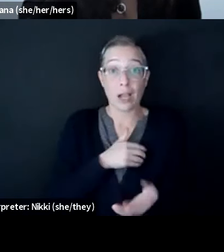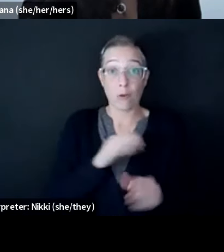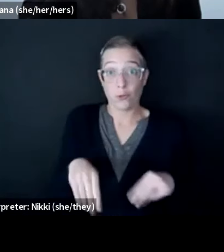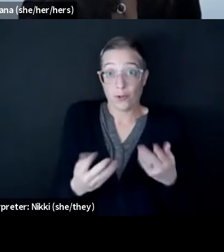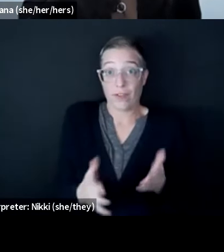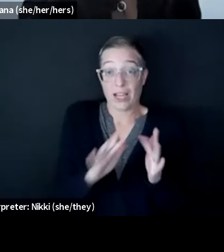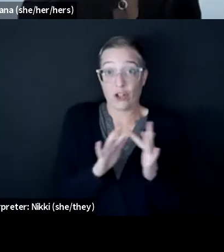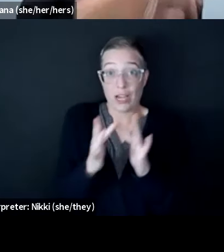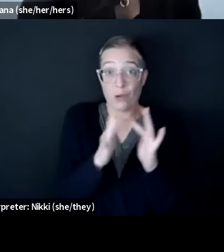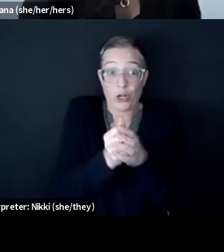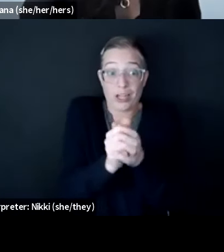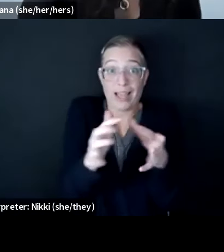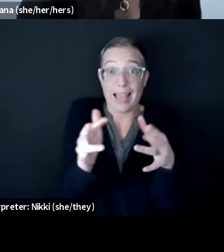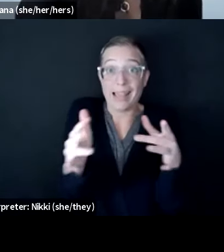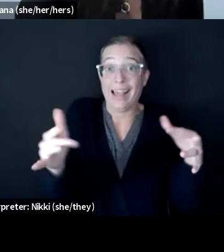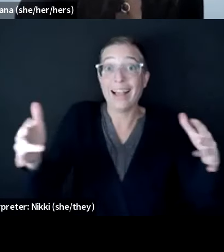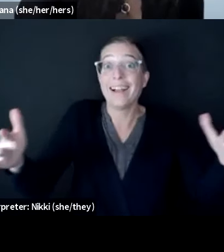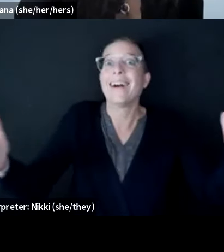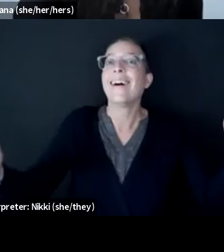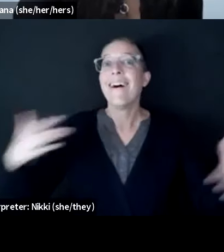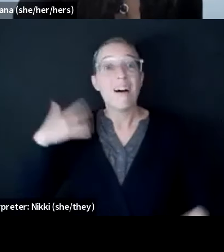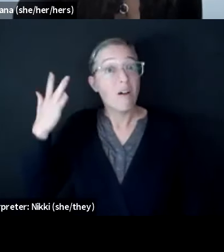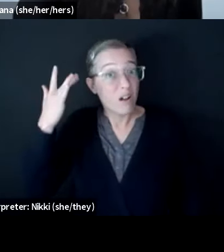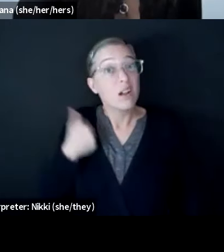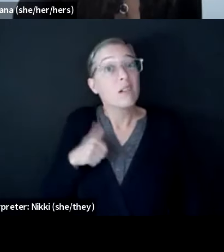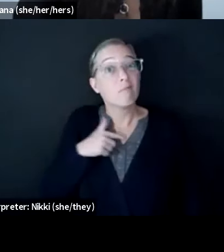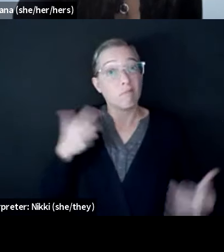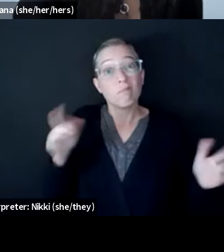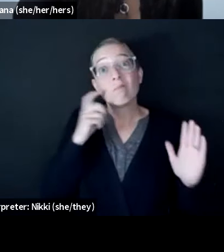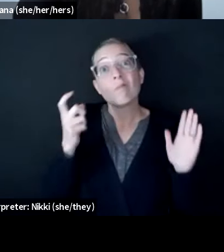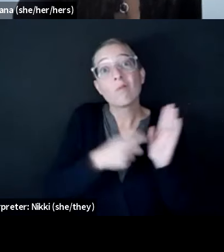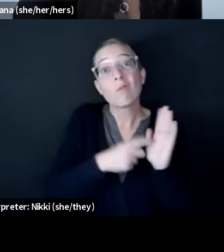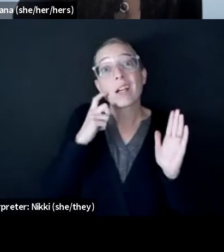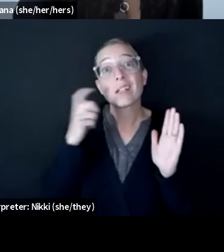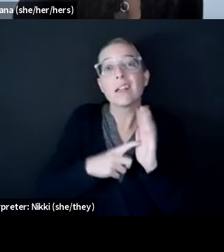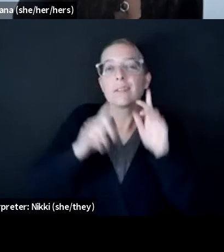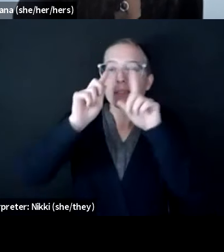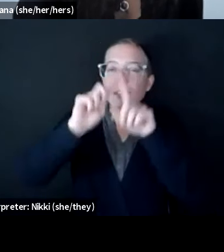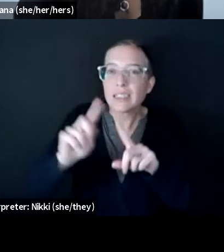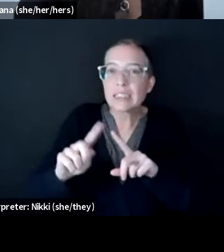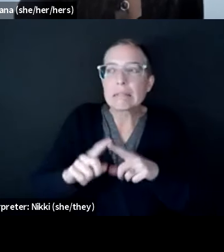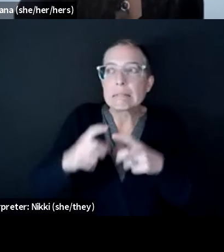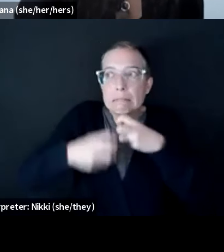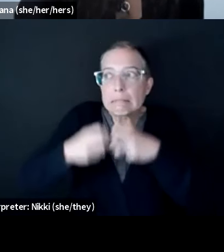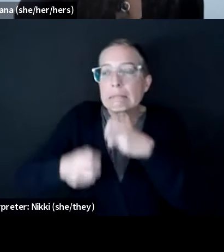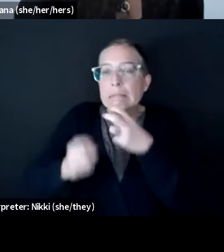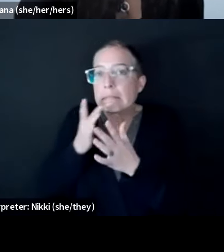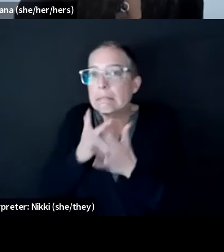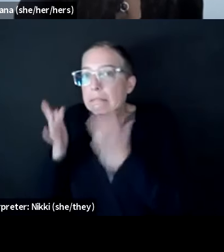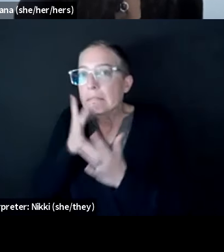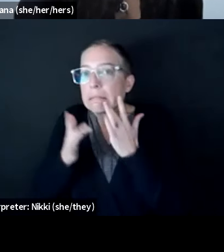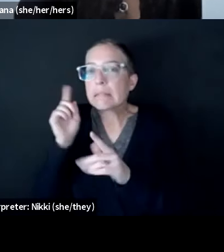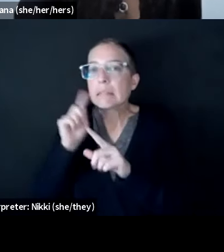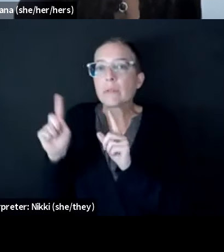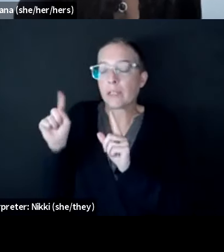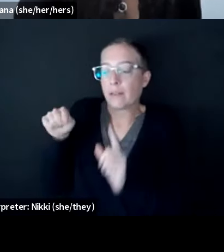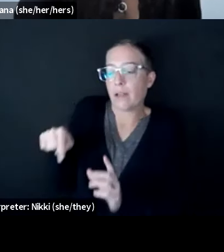Kris Krasnowski: A great deal, in part because we recognize the capacity issues of aging offices and the the the.